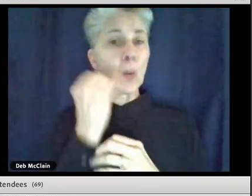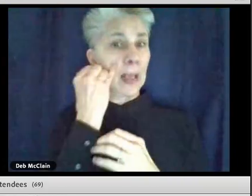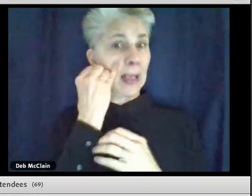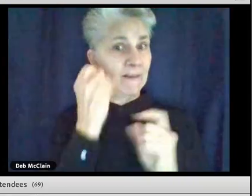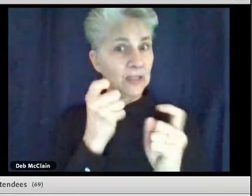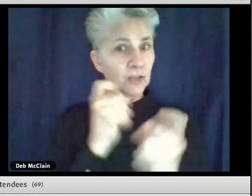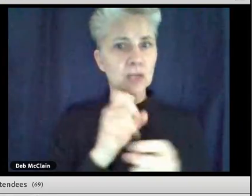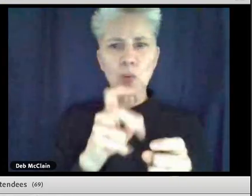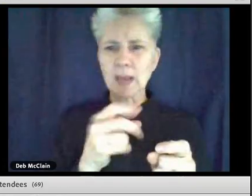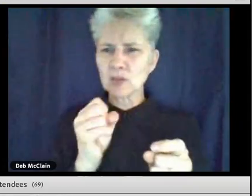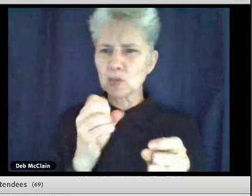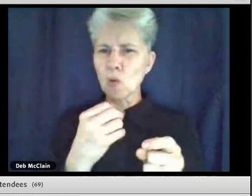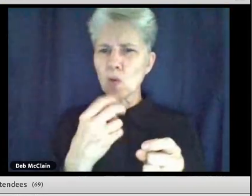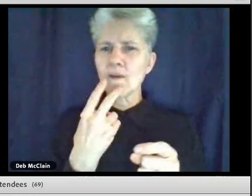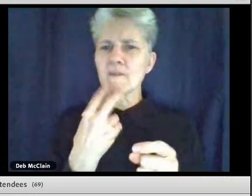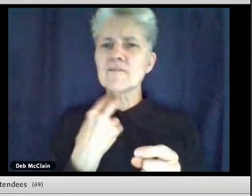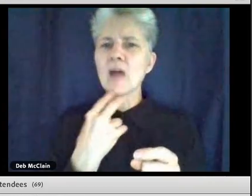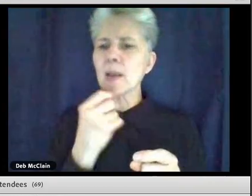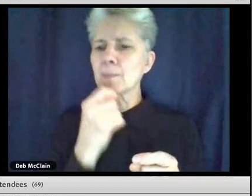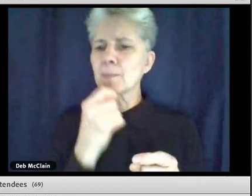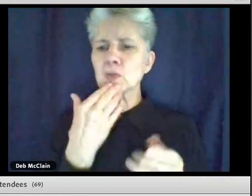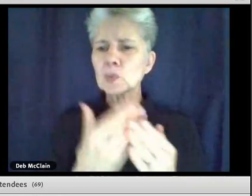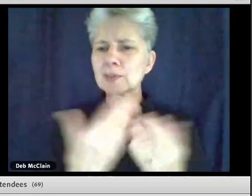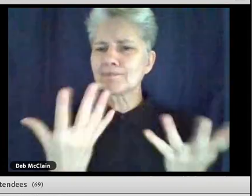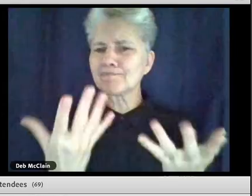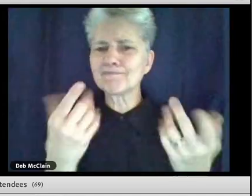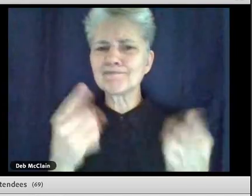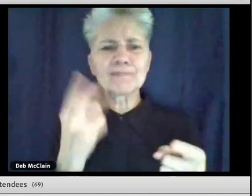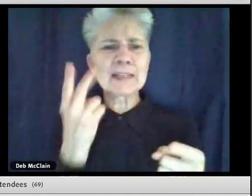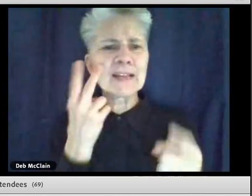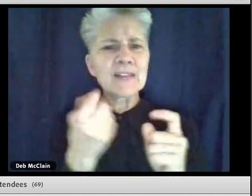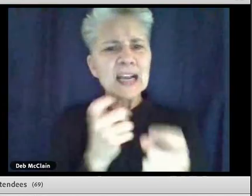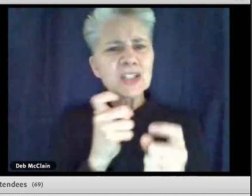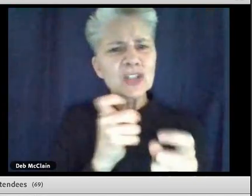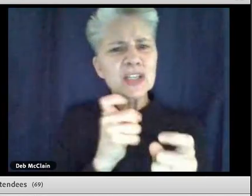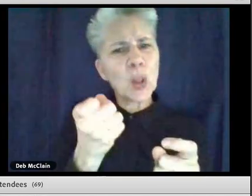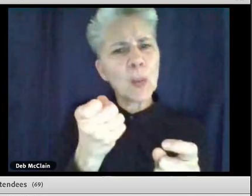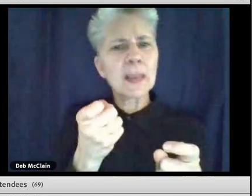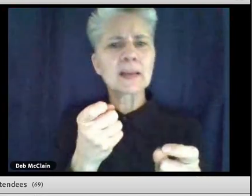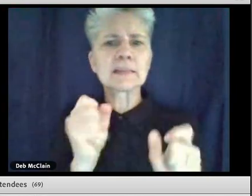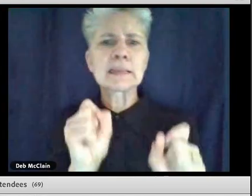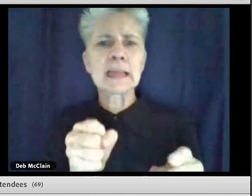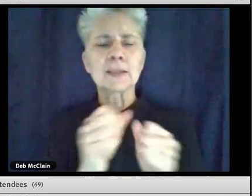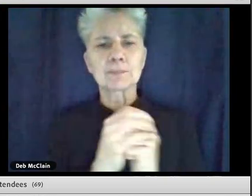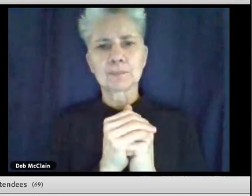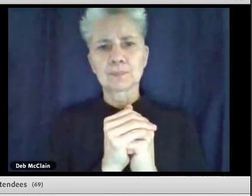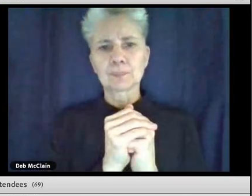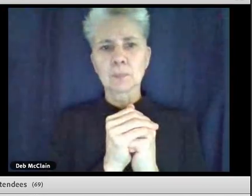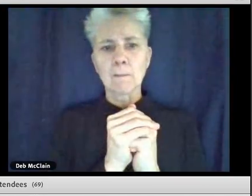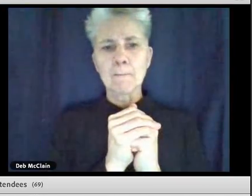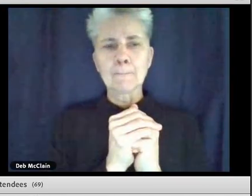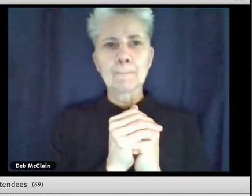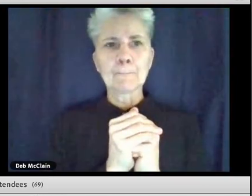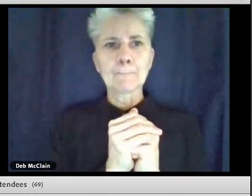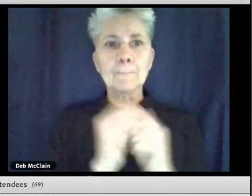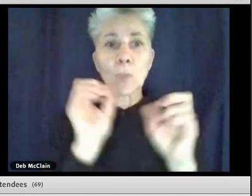Okay, so the volume is not so good. Let me see if I can adjust this just a little bit. Okay.